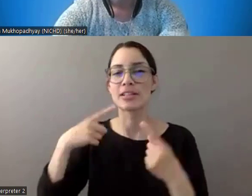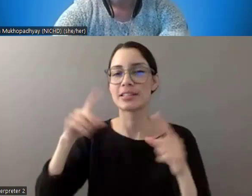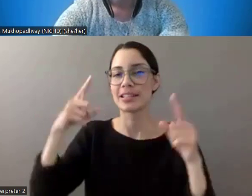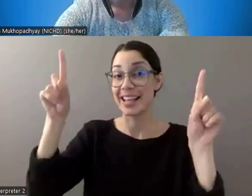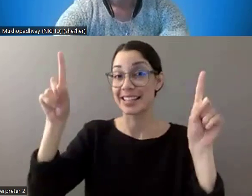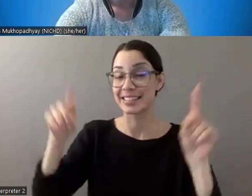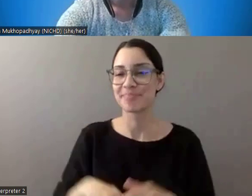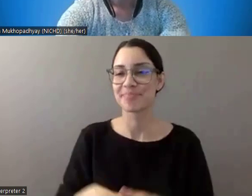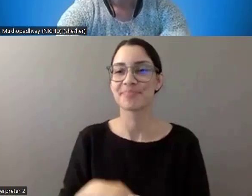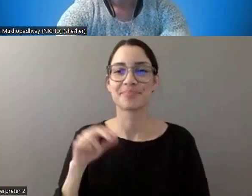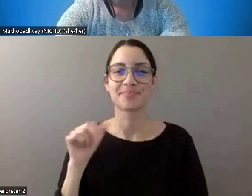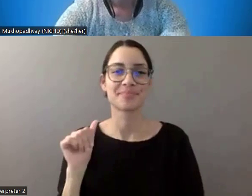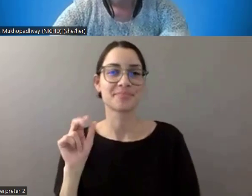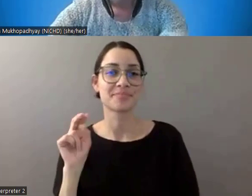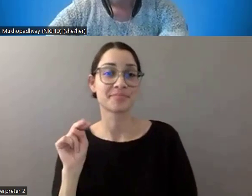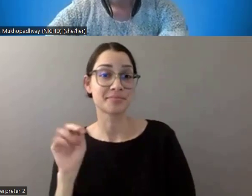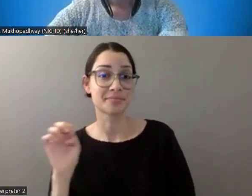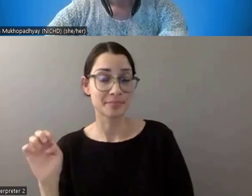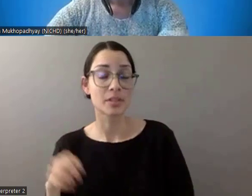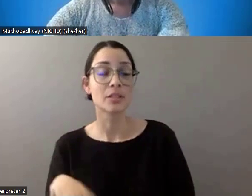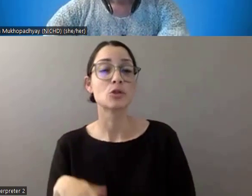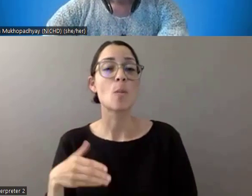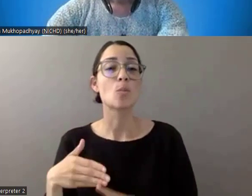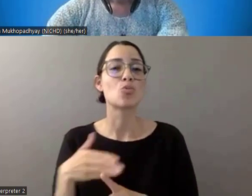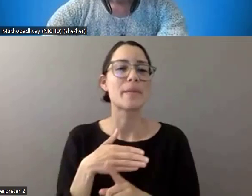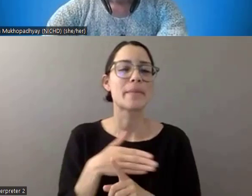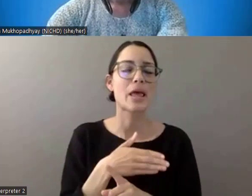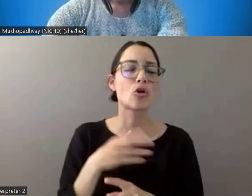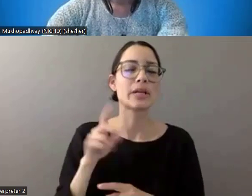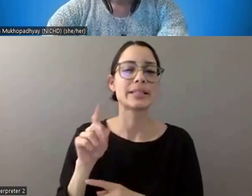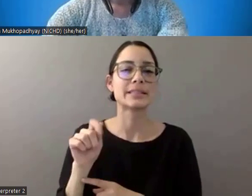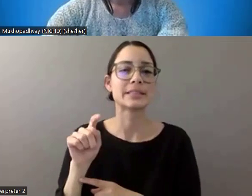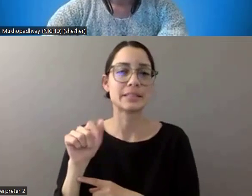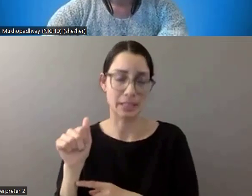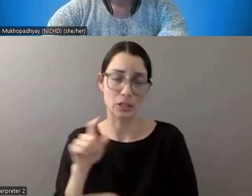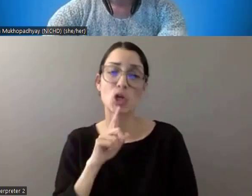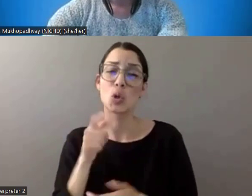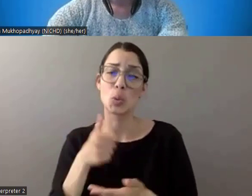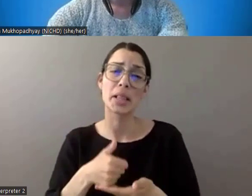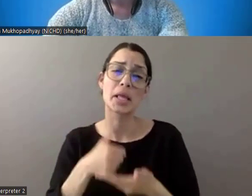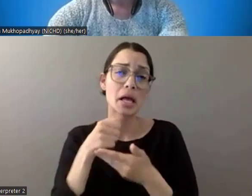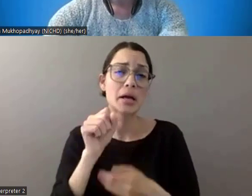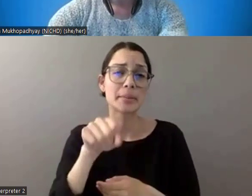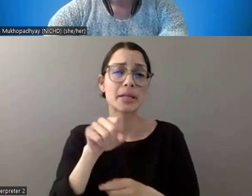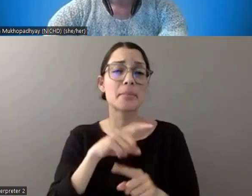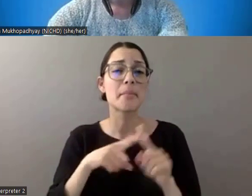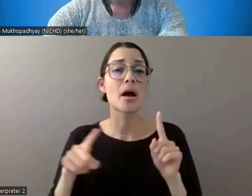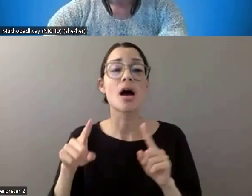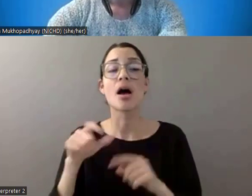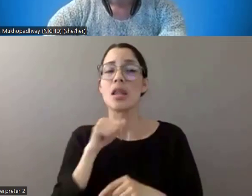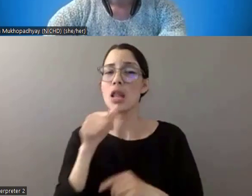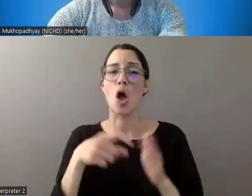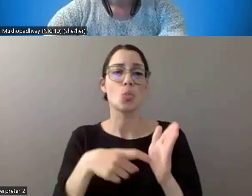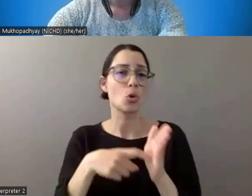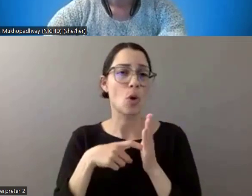Anne Gershenson: So preliminary data, as we mentioned a couple of times, is really helpful, but as I said, the R15 does not require preliminary data.